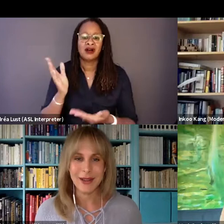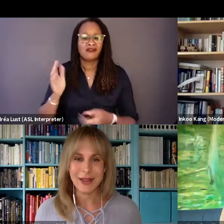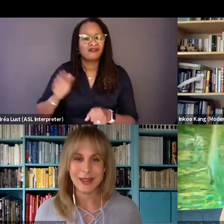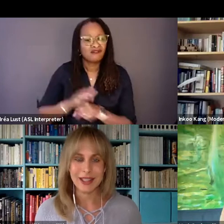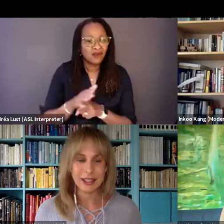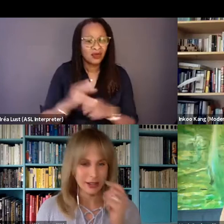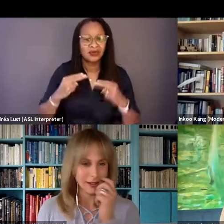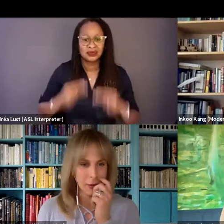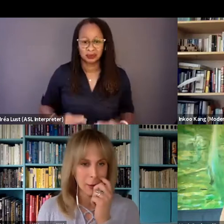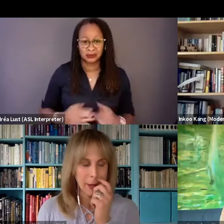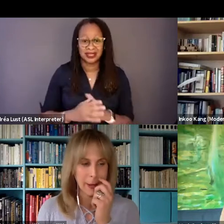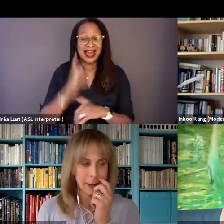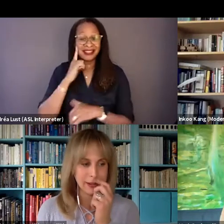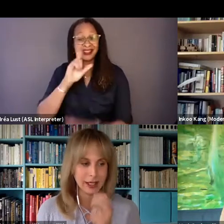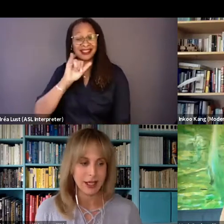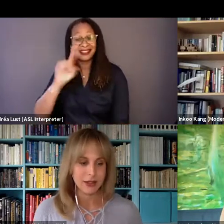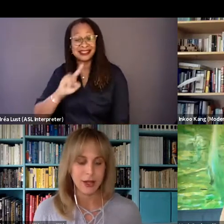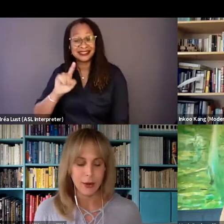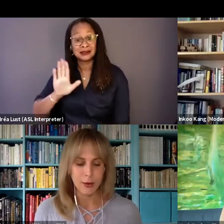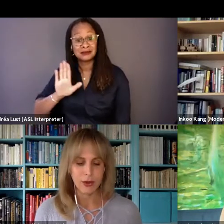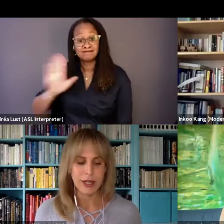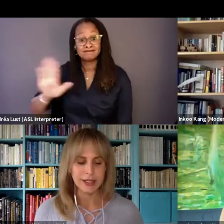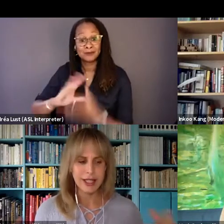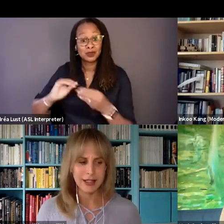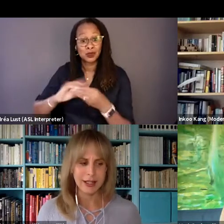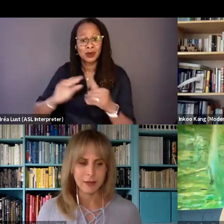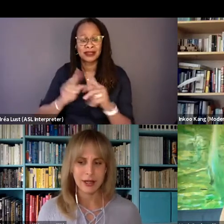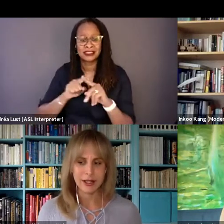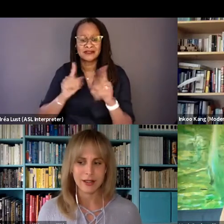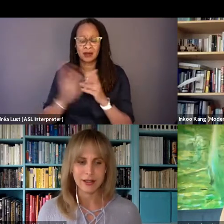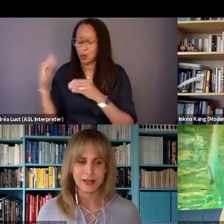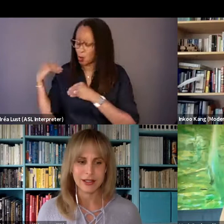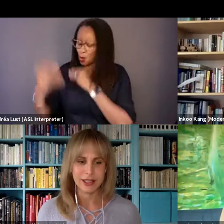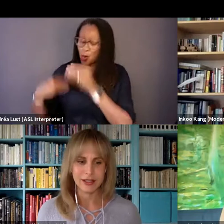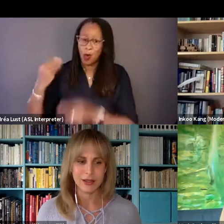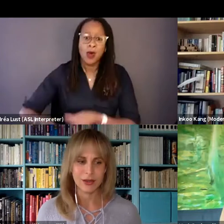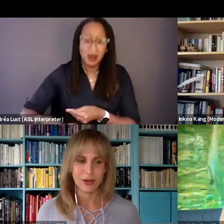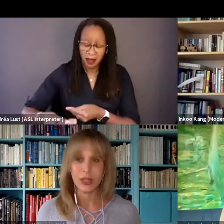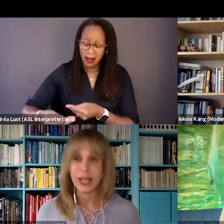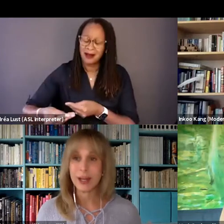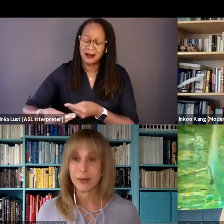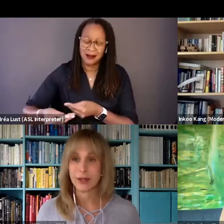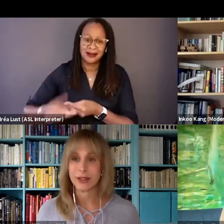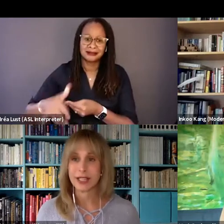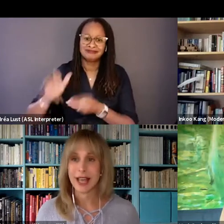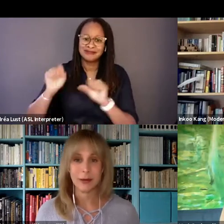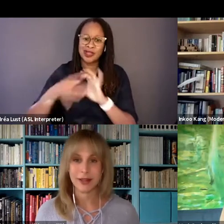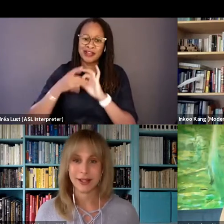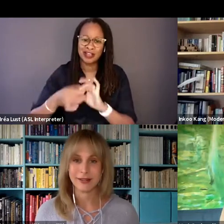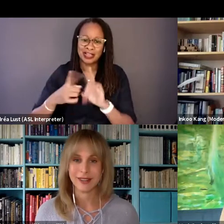I think that Liz's story is so transcendent because it's relatable to anybody.